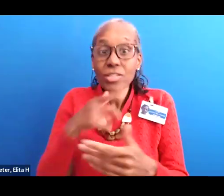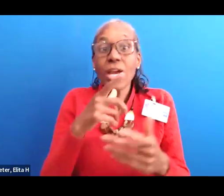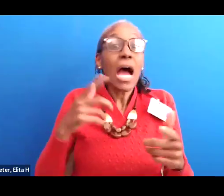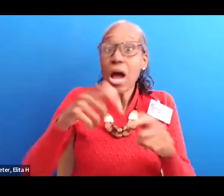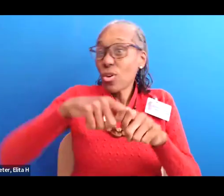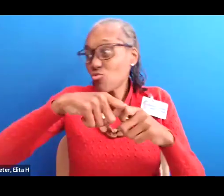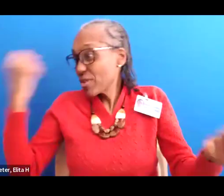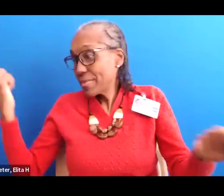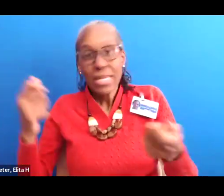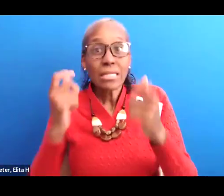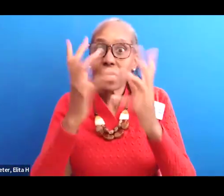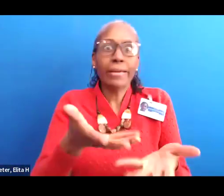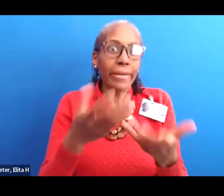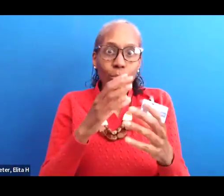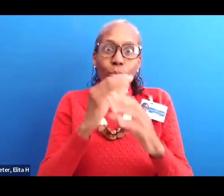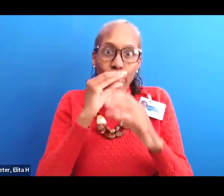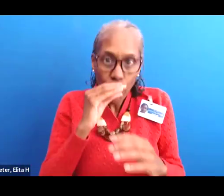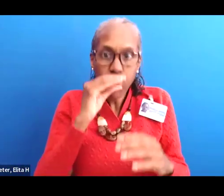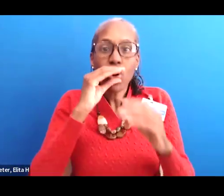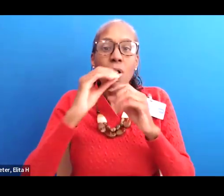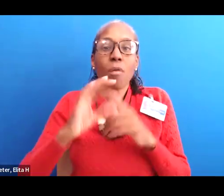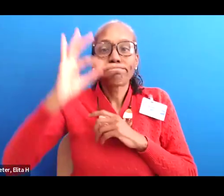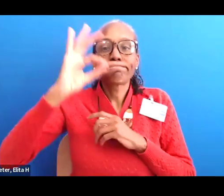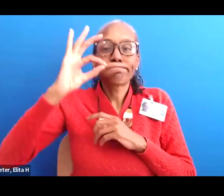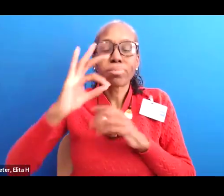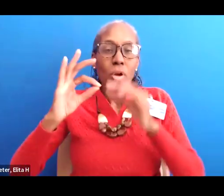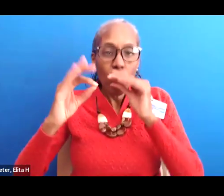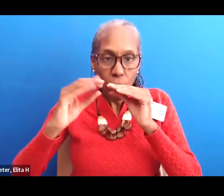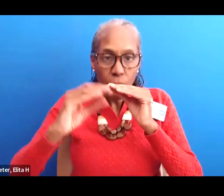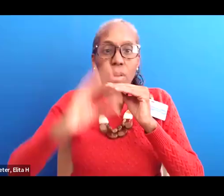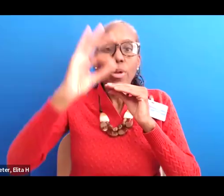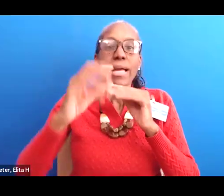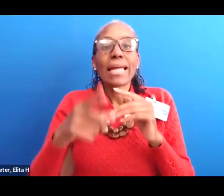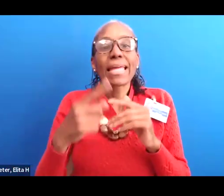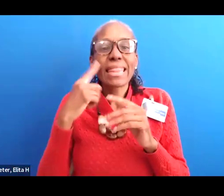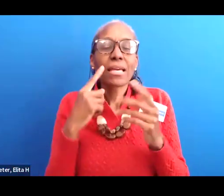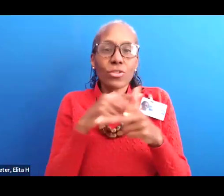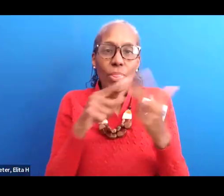package open and saying breathe on this and, it has three balls